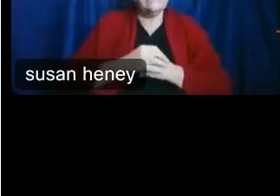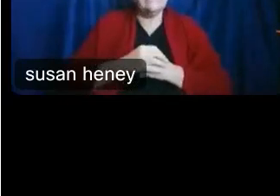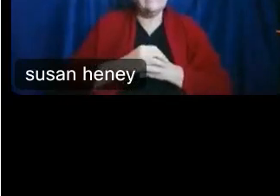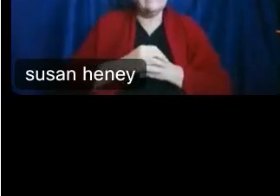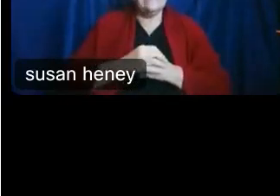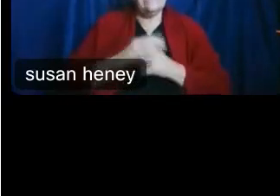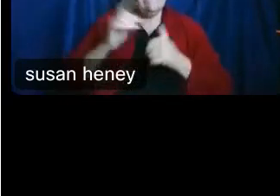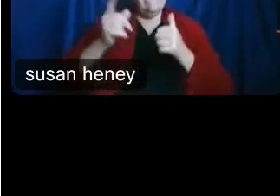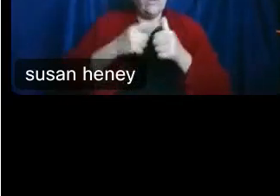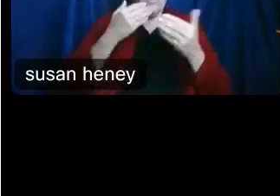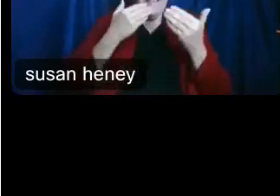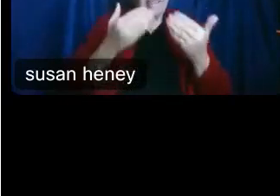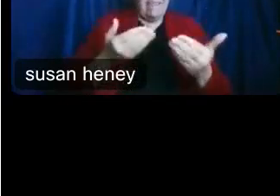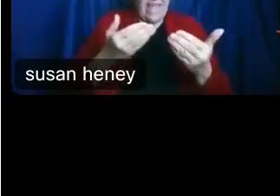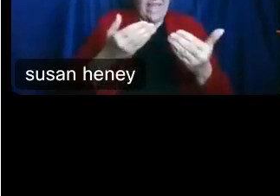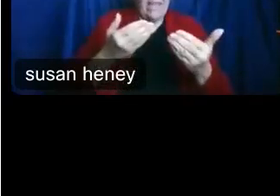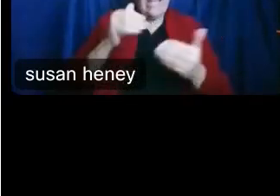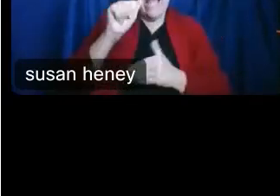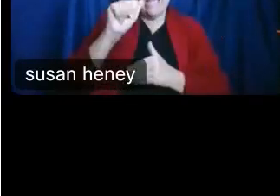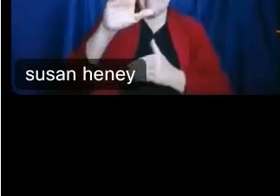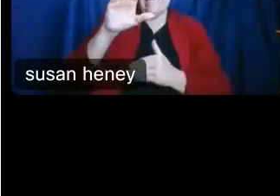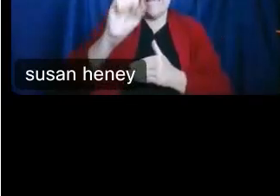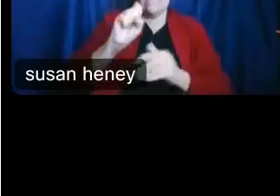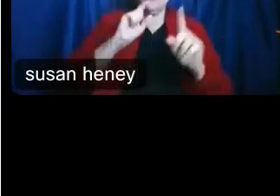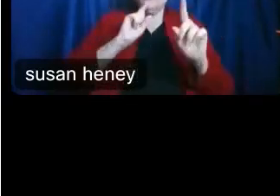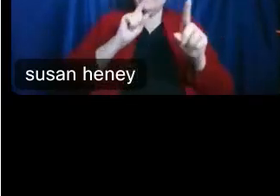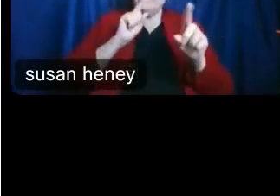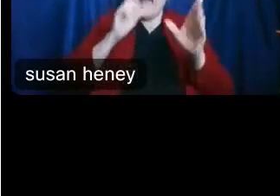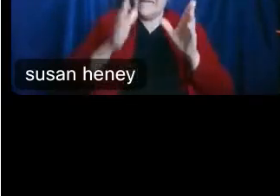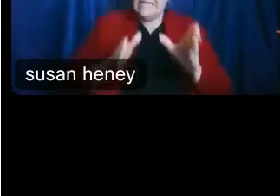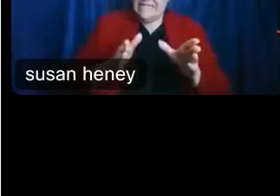thank you to our American Community Survey respondents for their participation in the